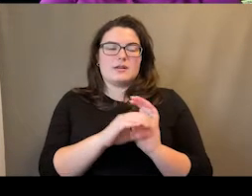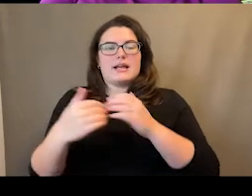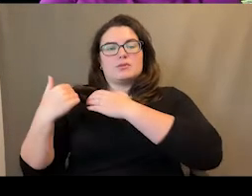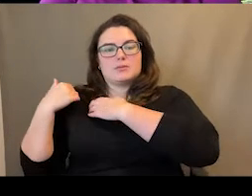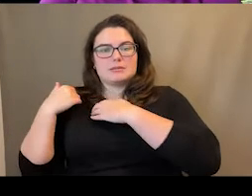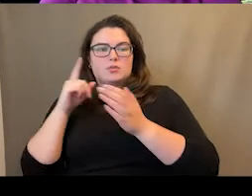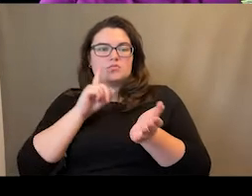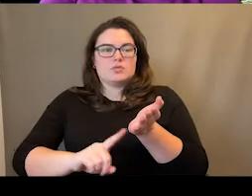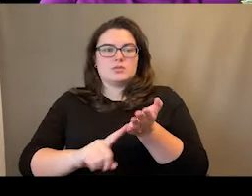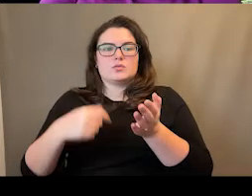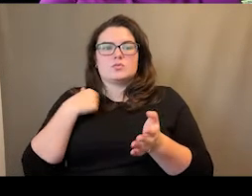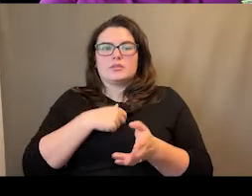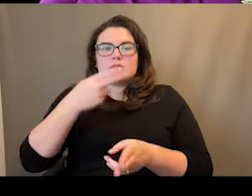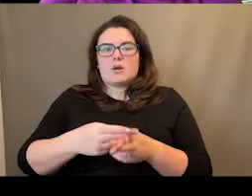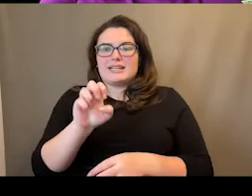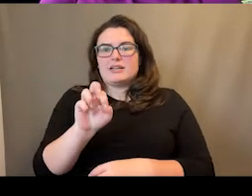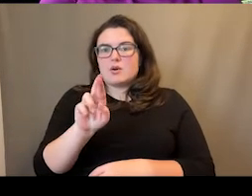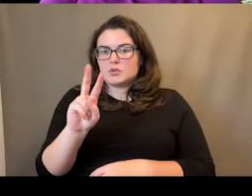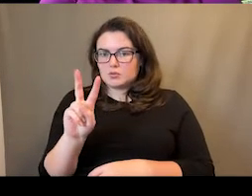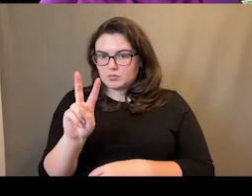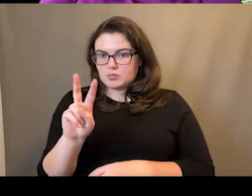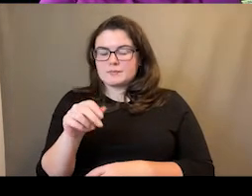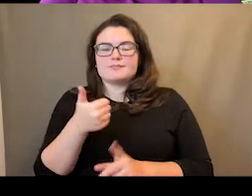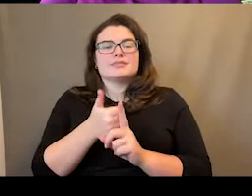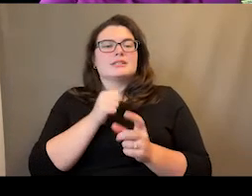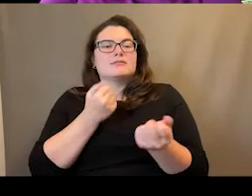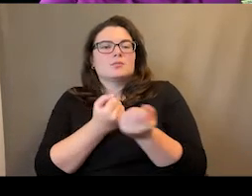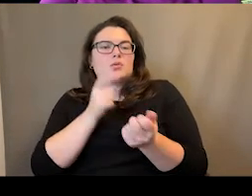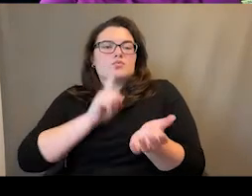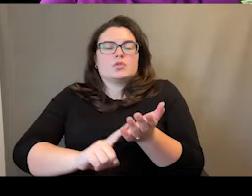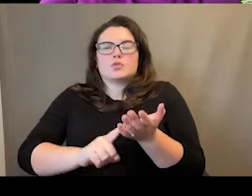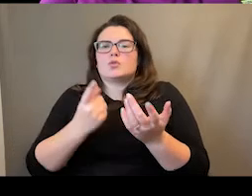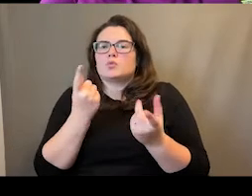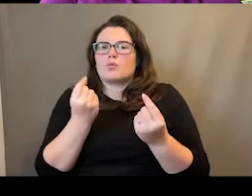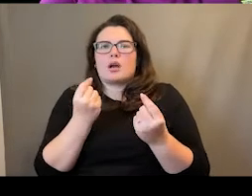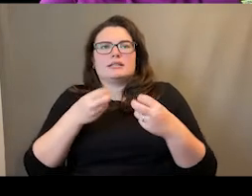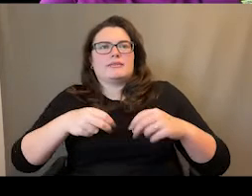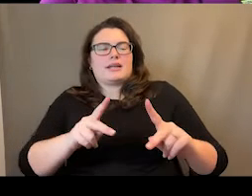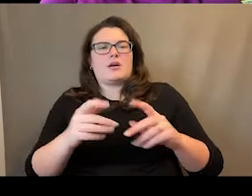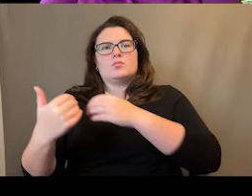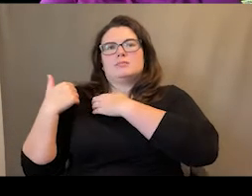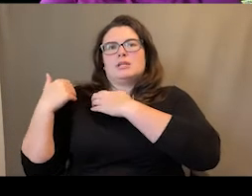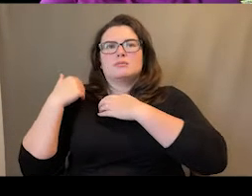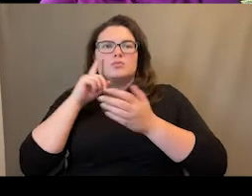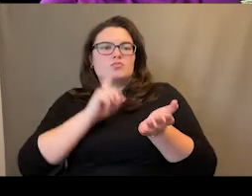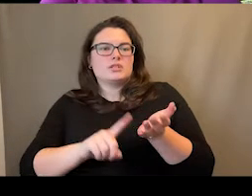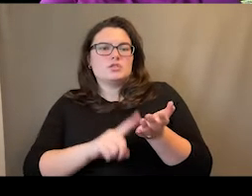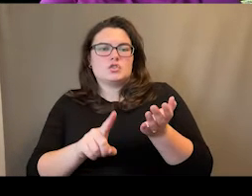we call it ER-2, supports research on what constitutes and promotes responsible research conduct and how to